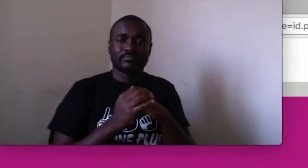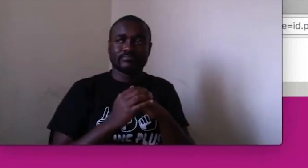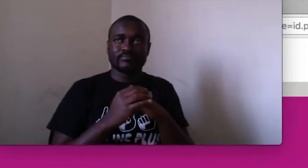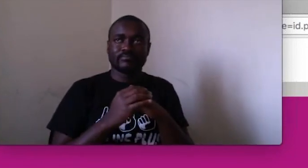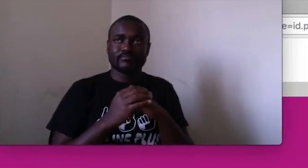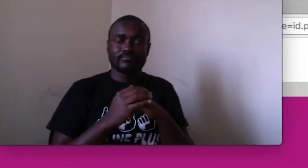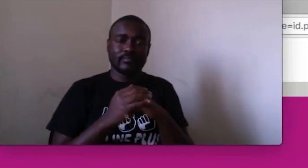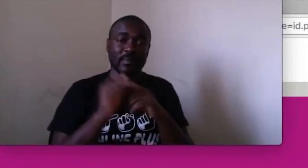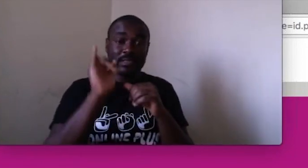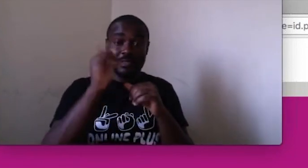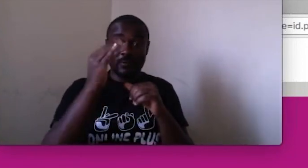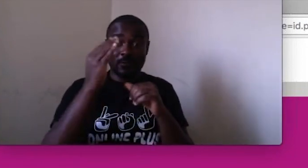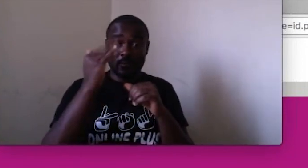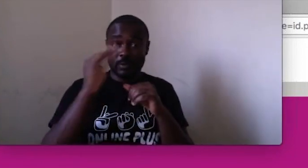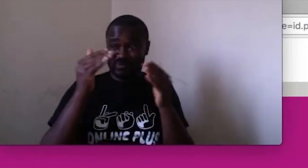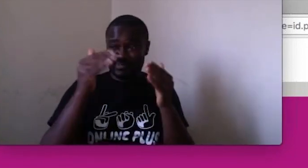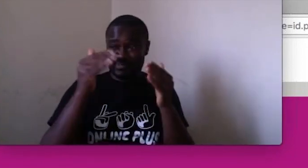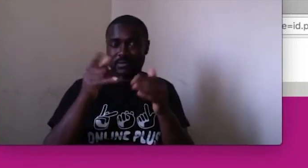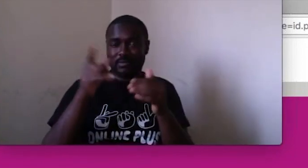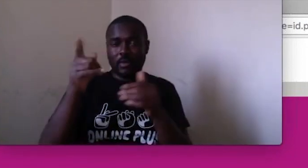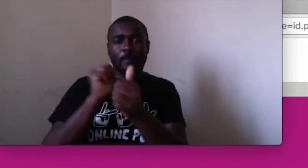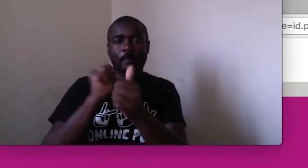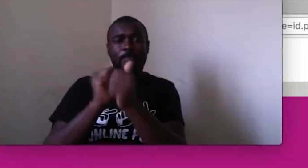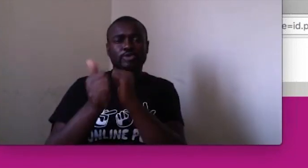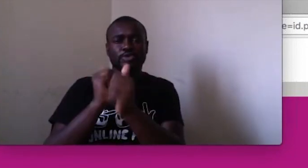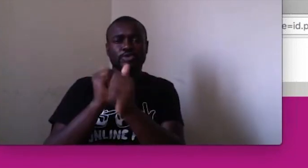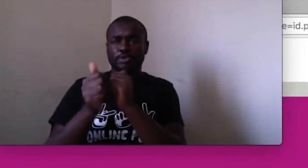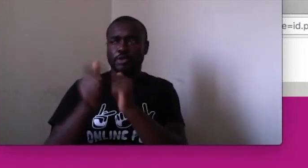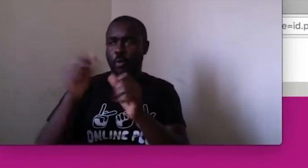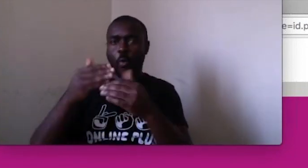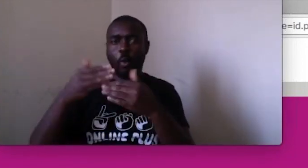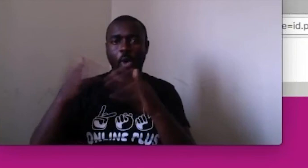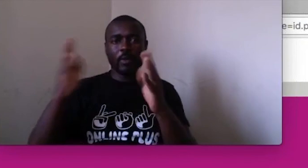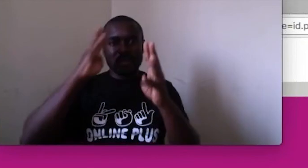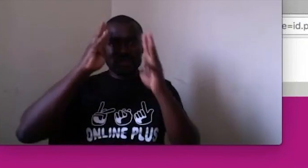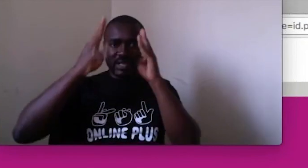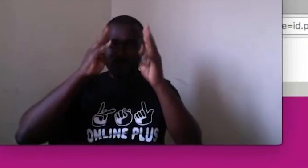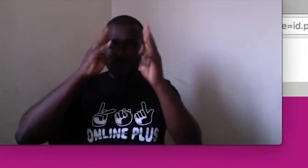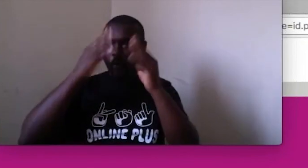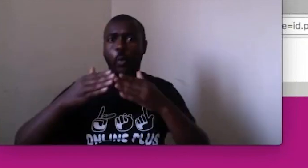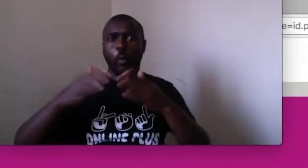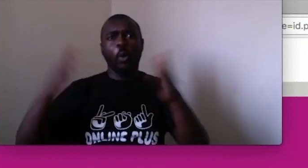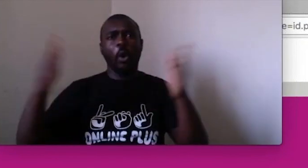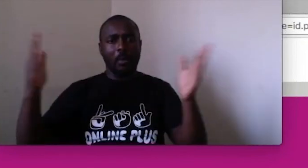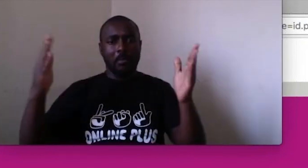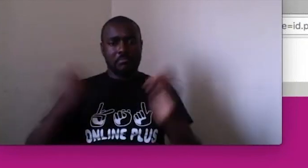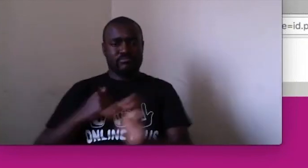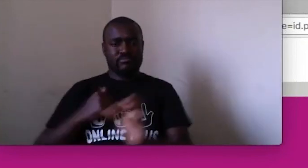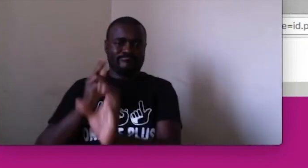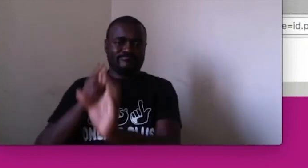which is the first one Also, in other competitions whenever they have